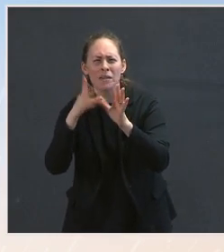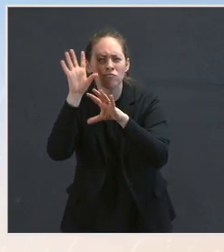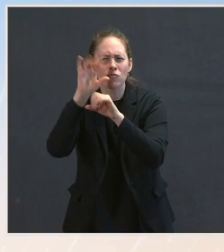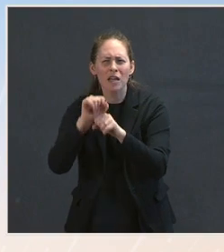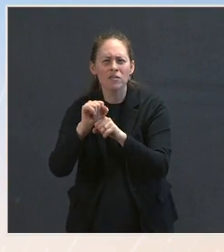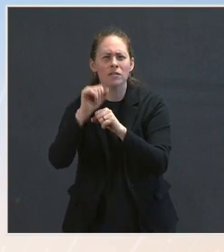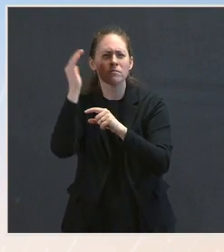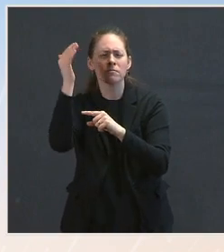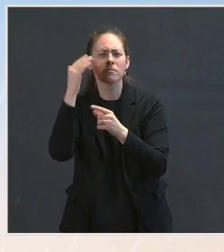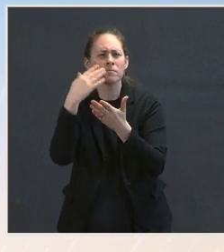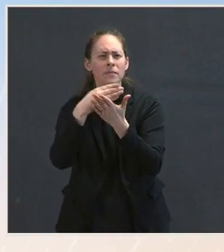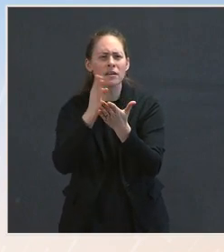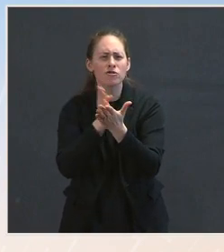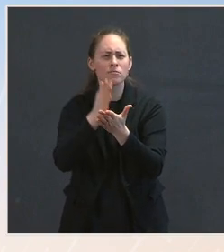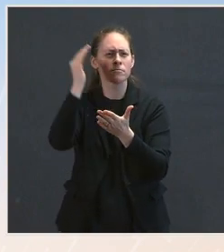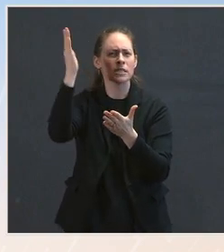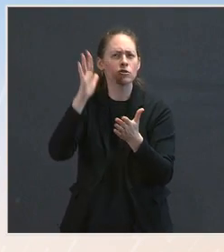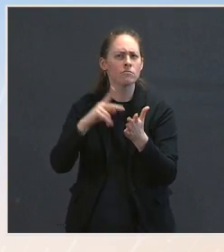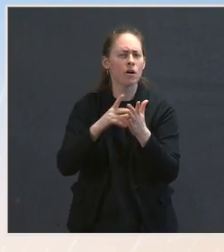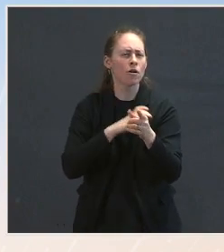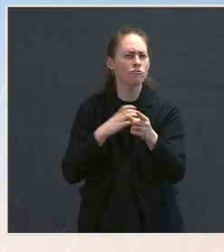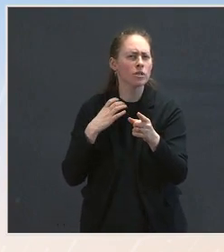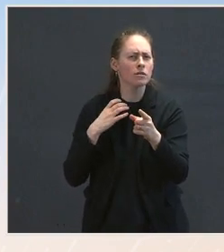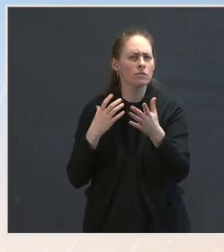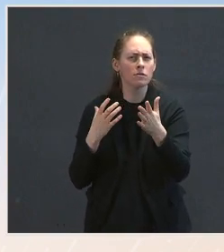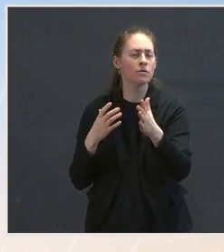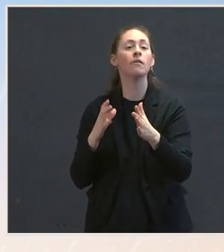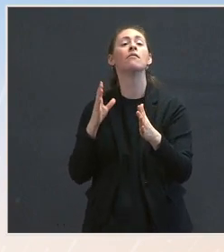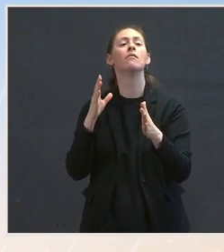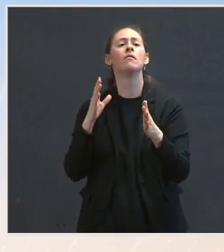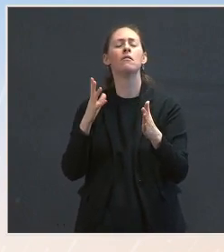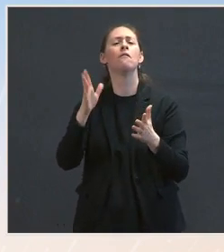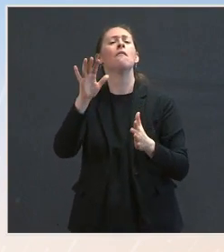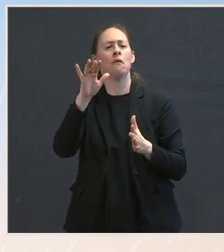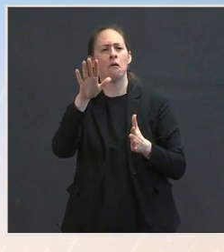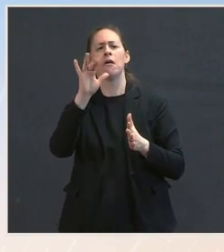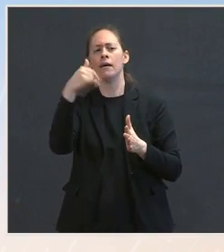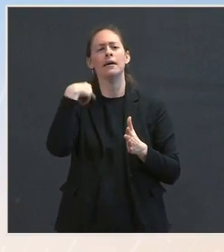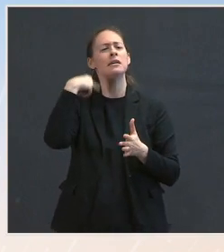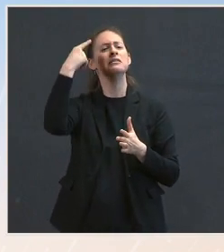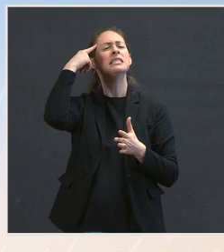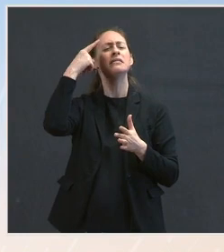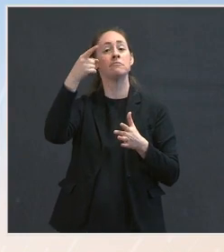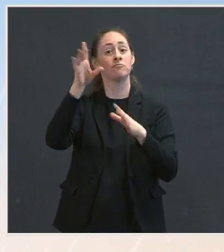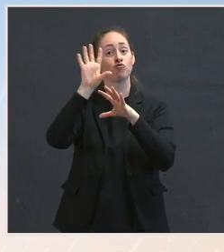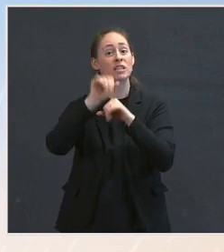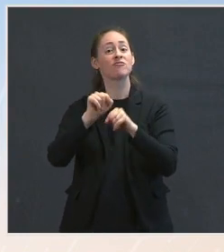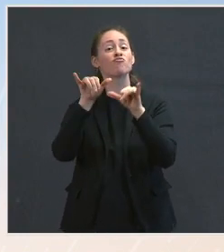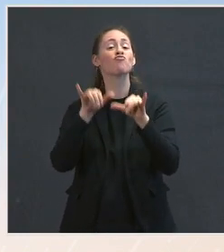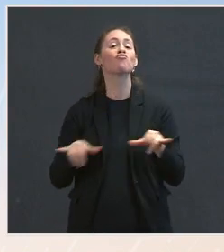Ms. Psaki: Well, I think we would be looking at a nontraditional approach to a joint session. I don't have any update